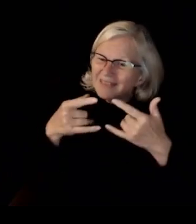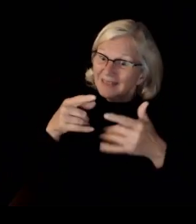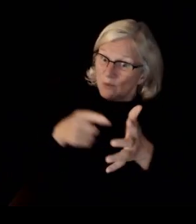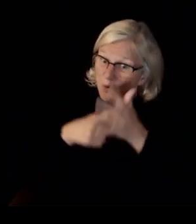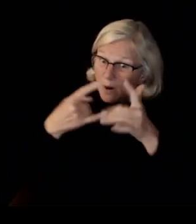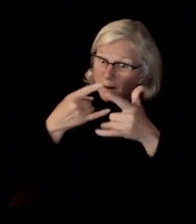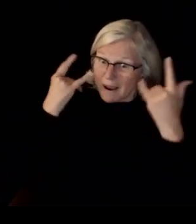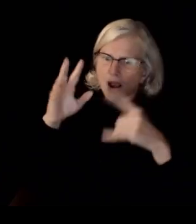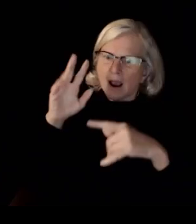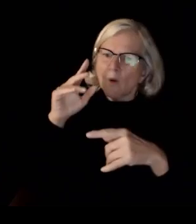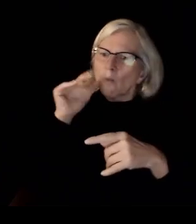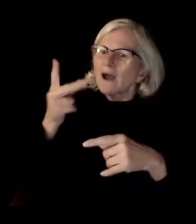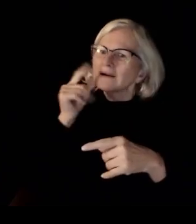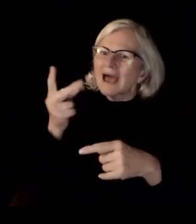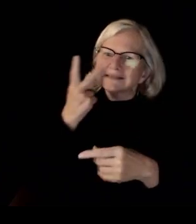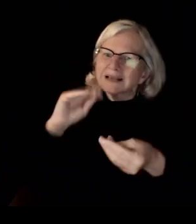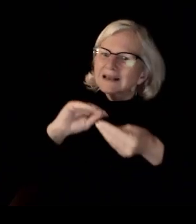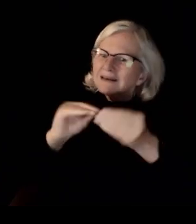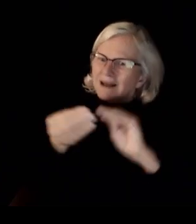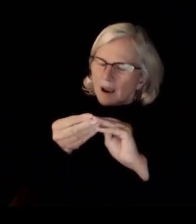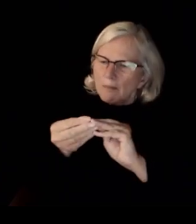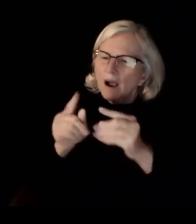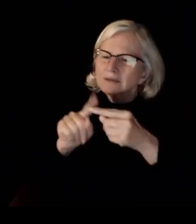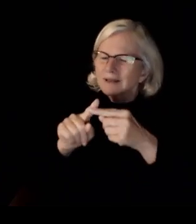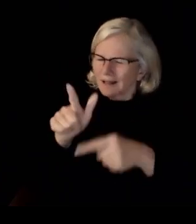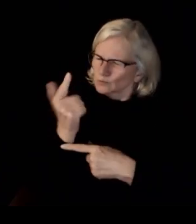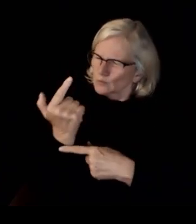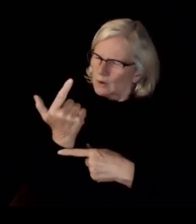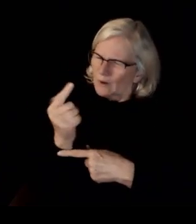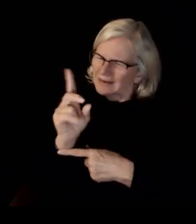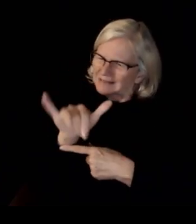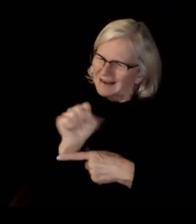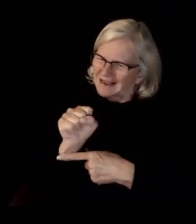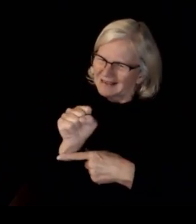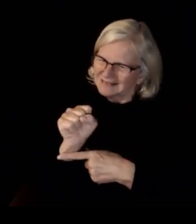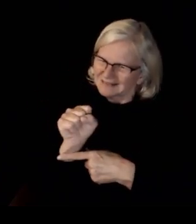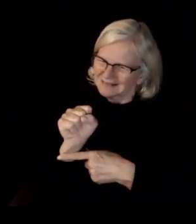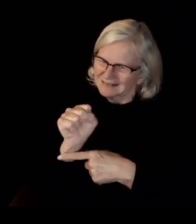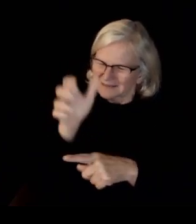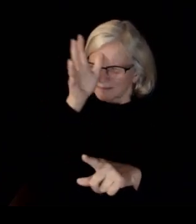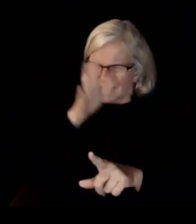Star Tribune: And this is the most torturous follow-up question but I mean underlying compliance